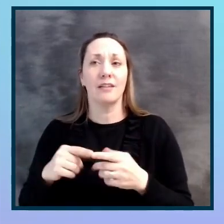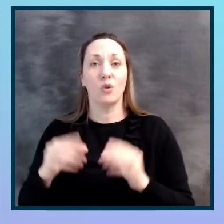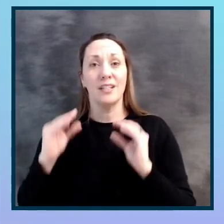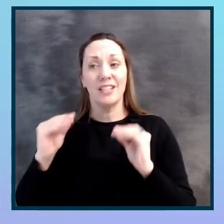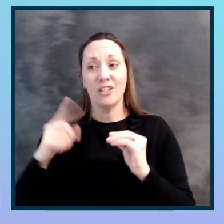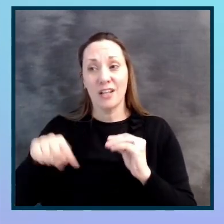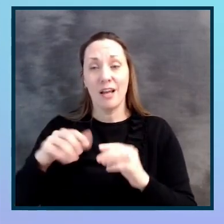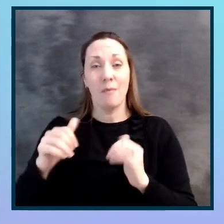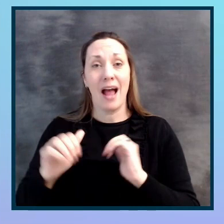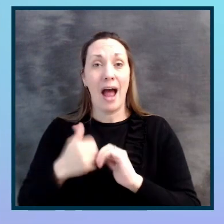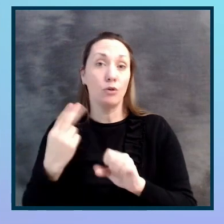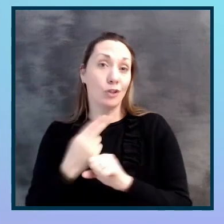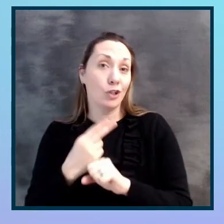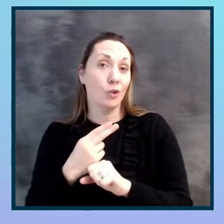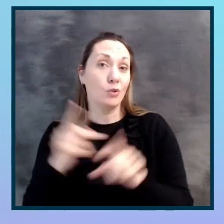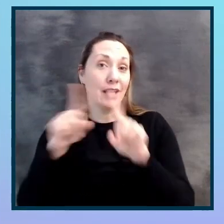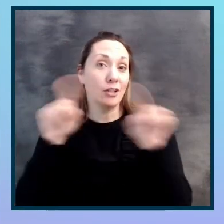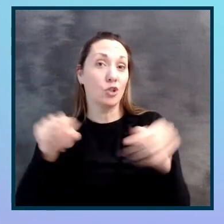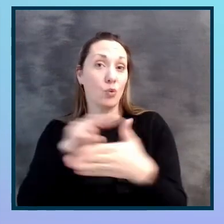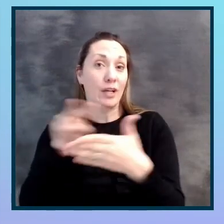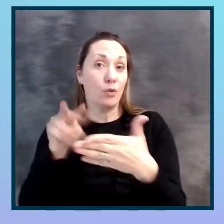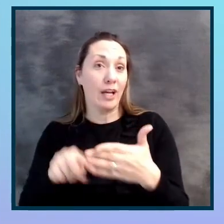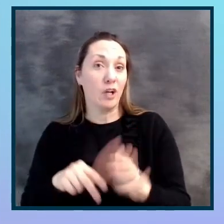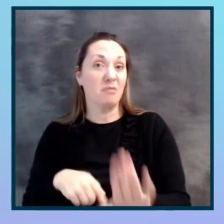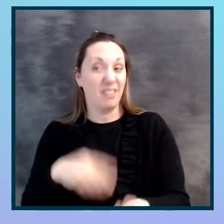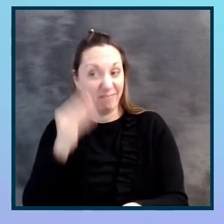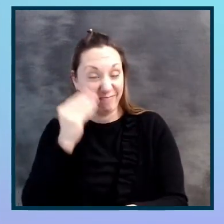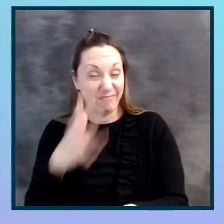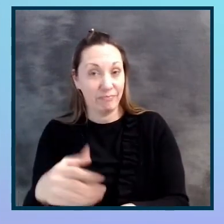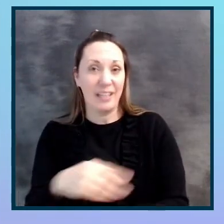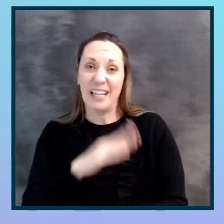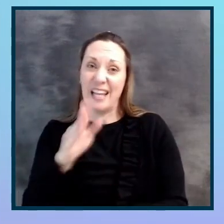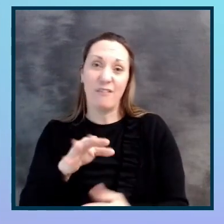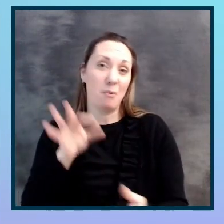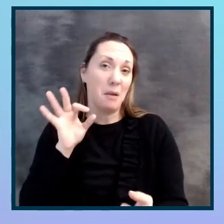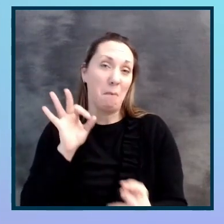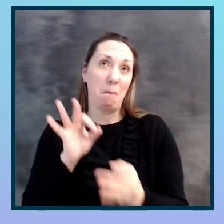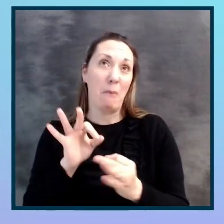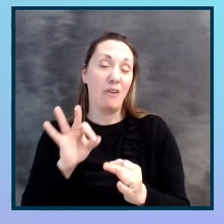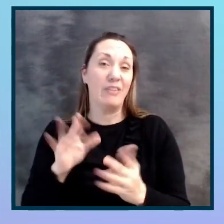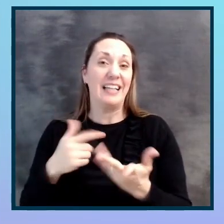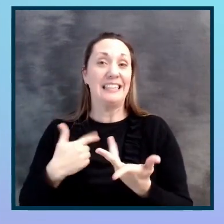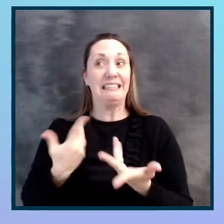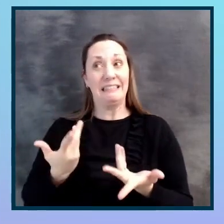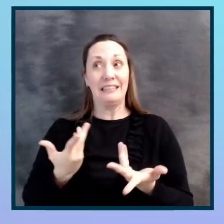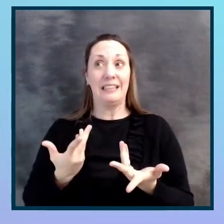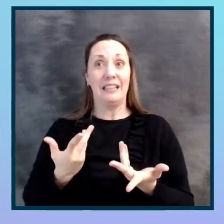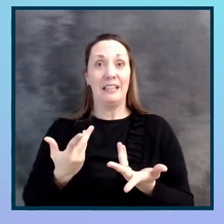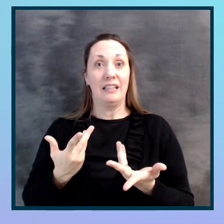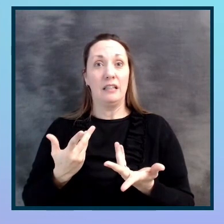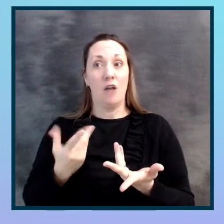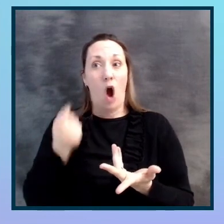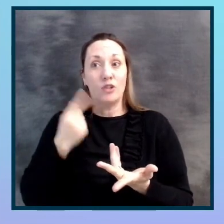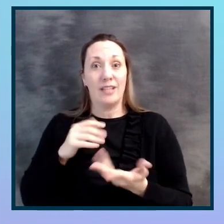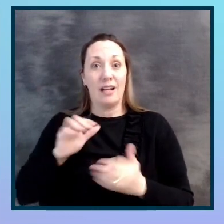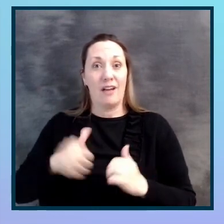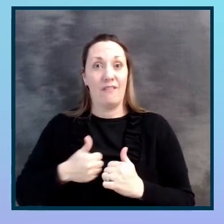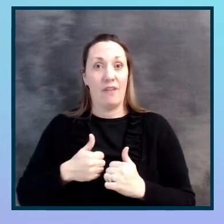which I wanna call out is not never going to be perfectly indicative of someone's lived experience, but even understanding how the technology works